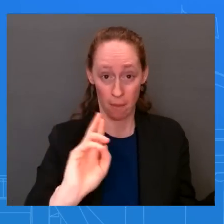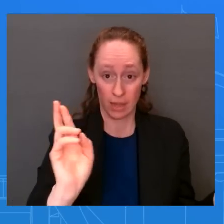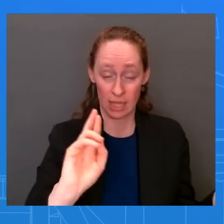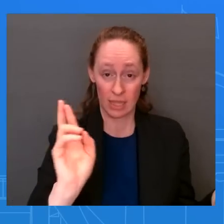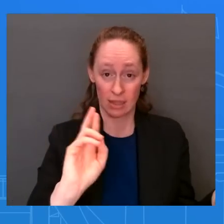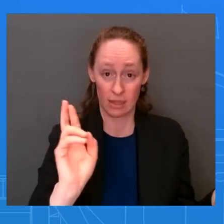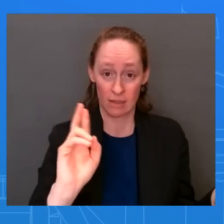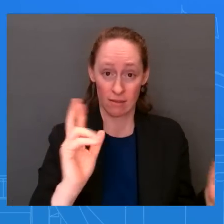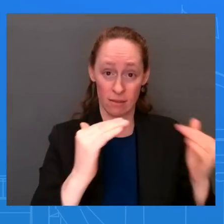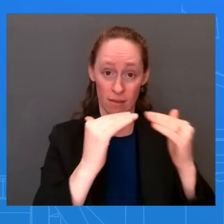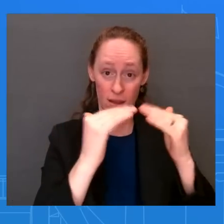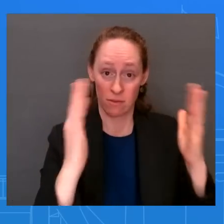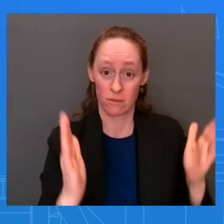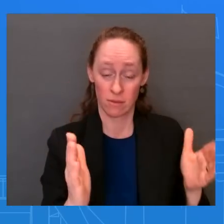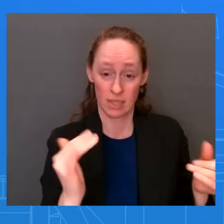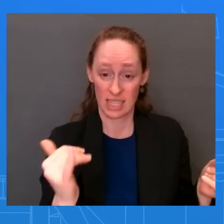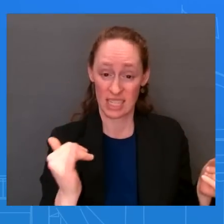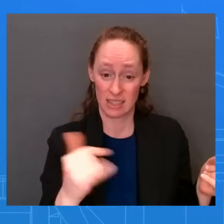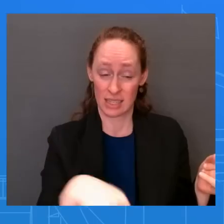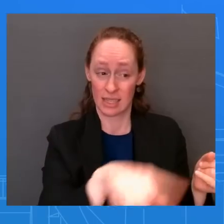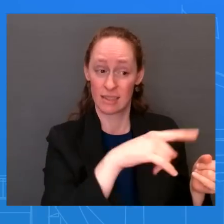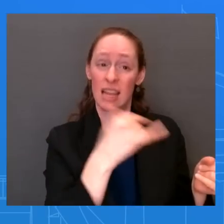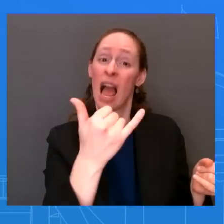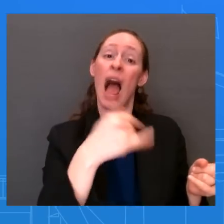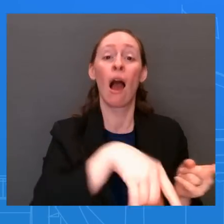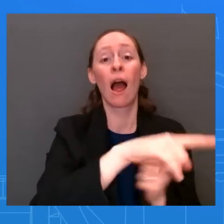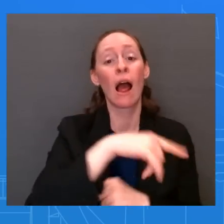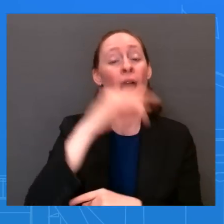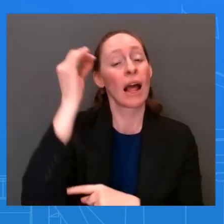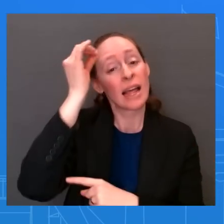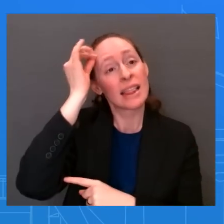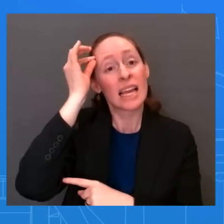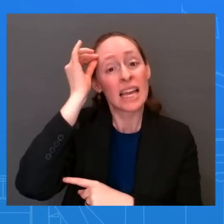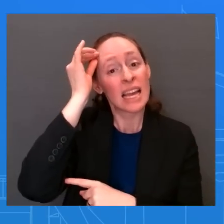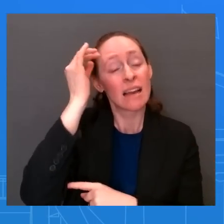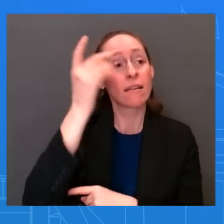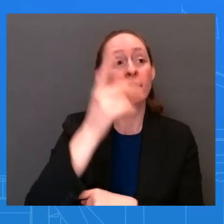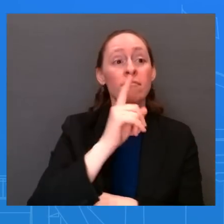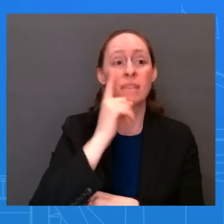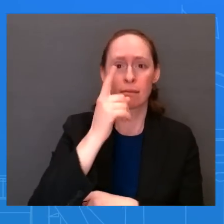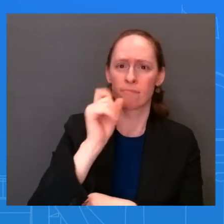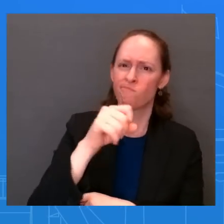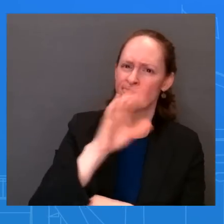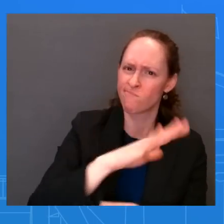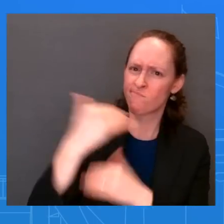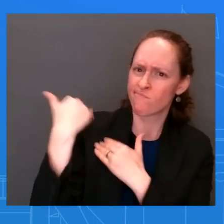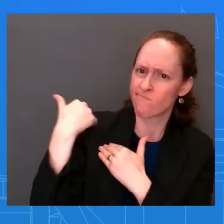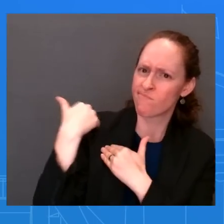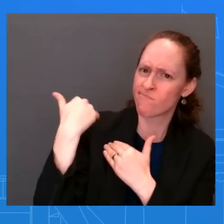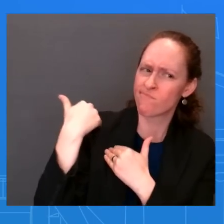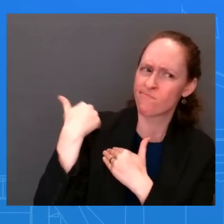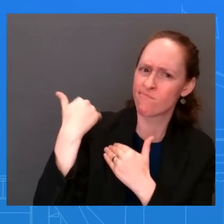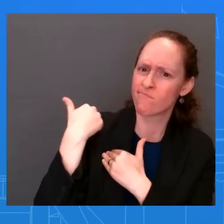Ms. Jean-Pierre: They should. I just laid out why they should -- they should have the re- -- they should feel the responsibility. And I talked about this yesterday.